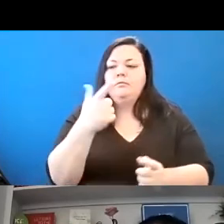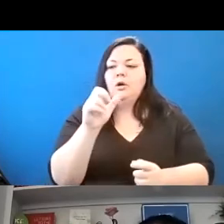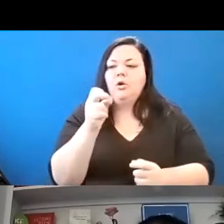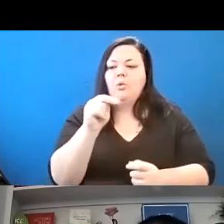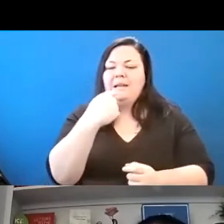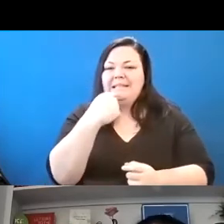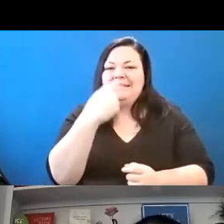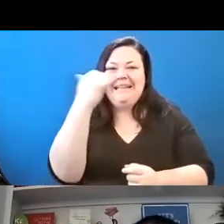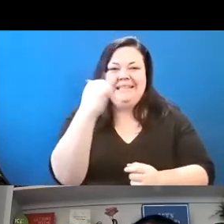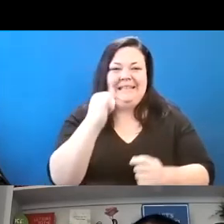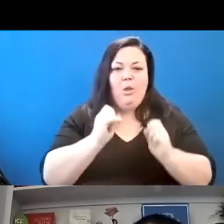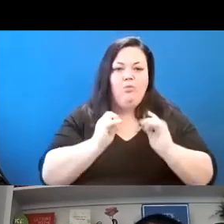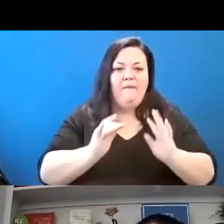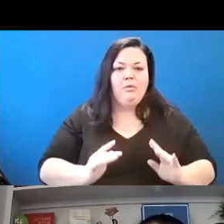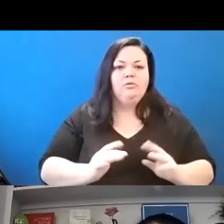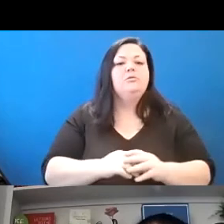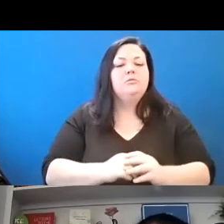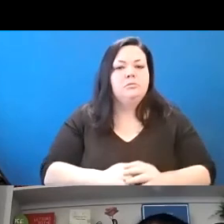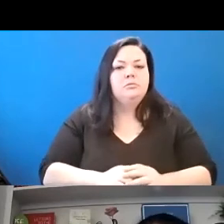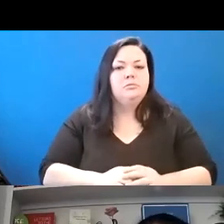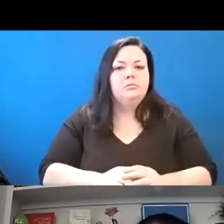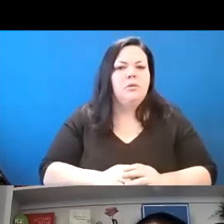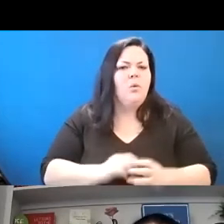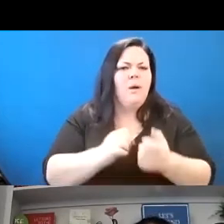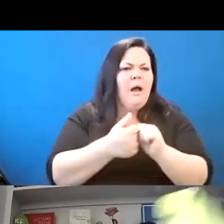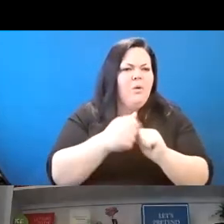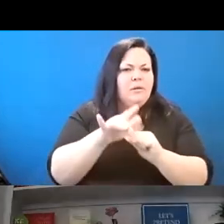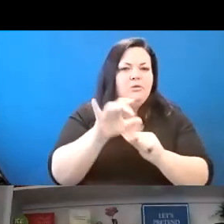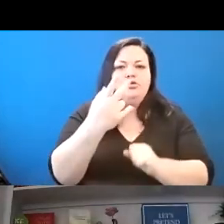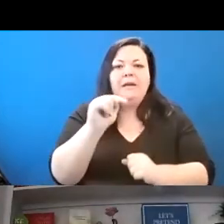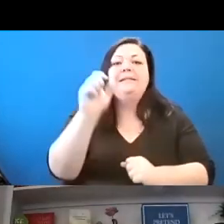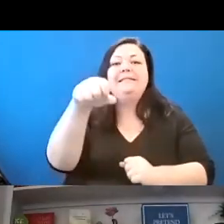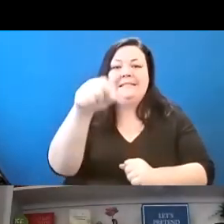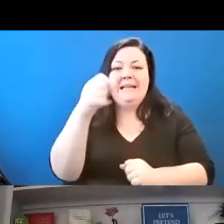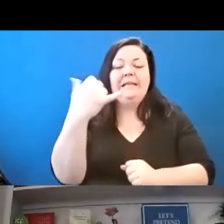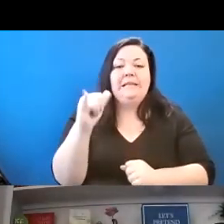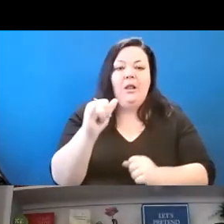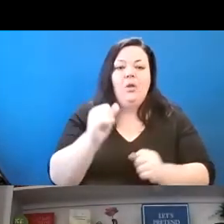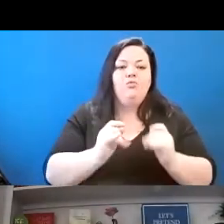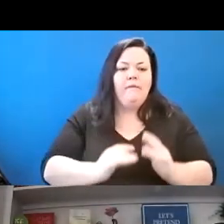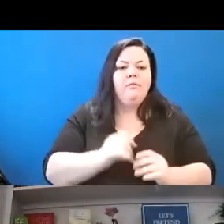chat yes i don't know why i can't see the chat but yes yellow ruffles i don't think that you can talk